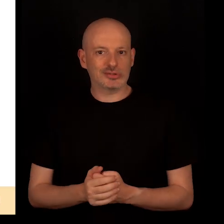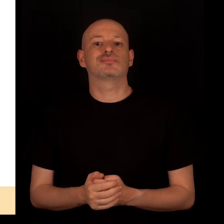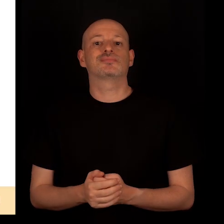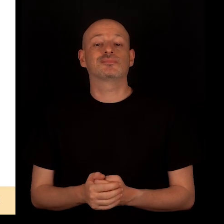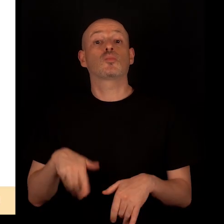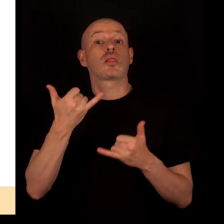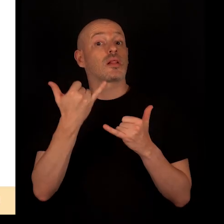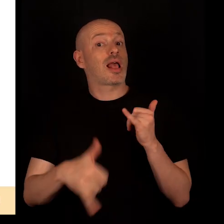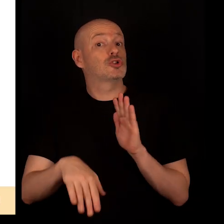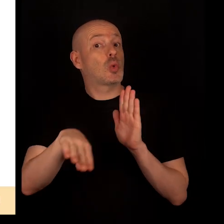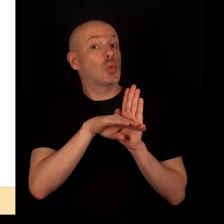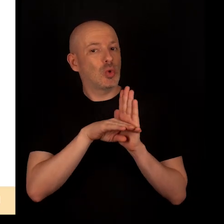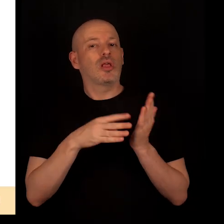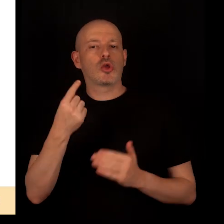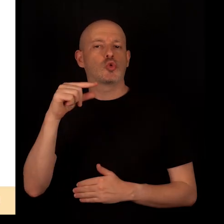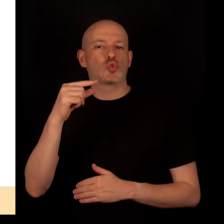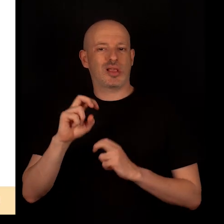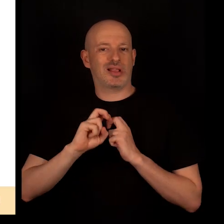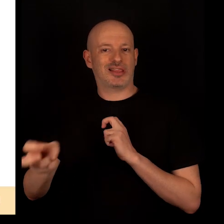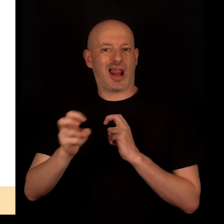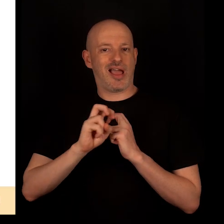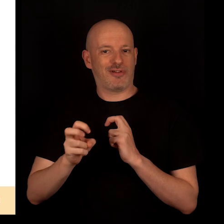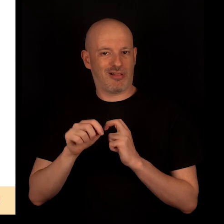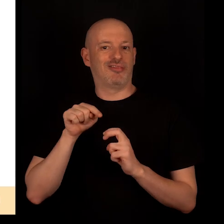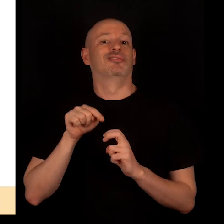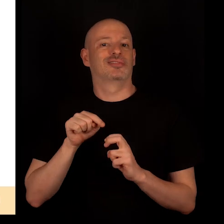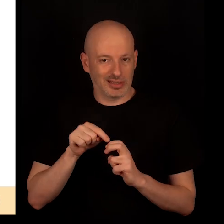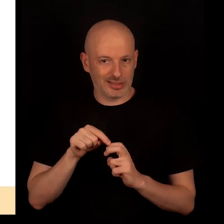Then, here, the last rule is that the green travel,